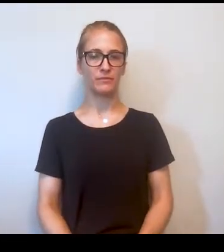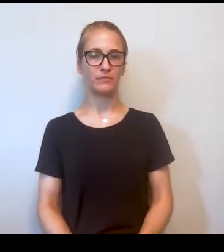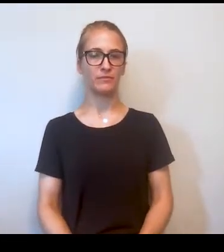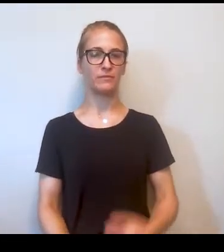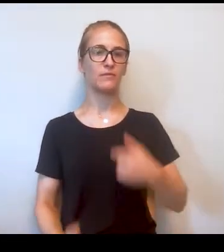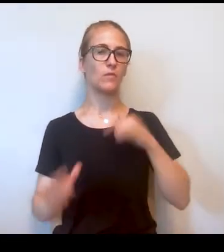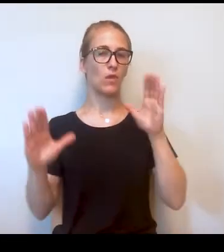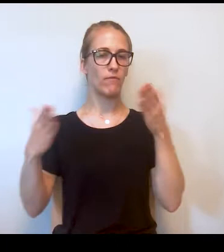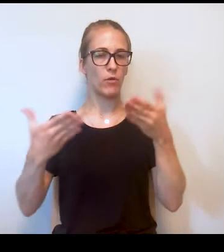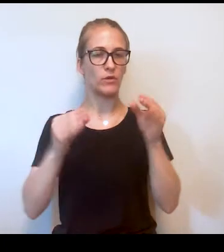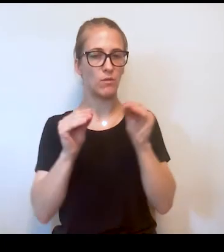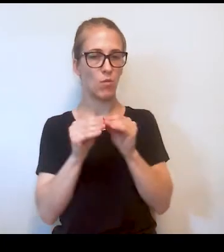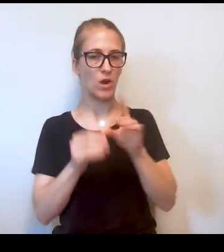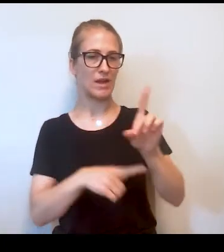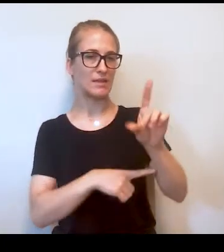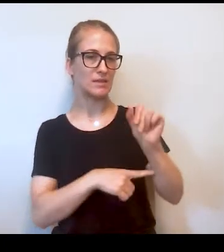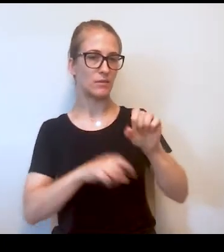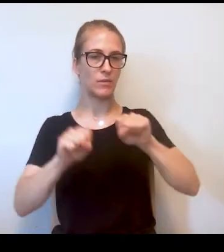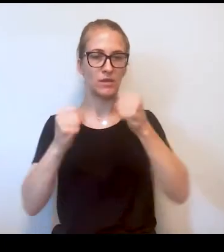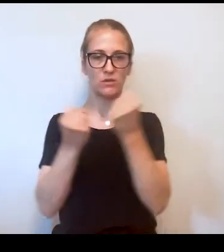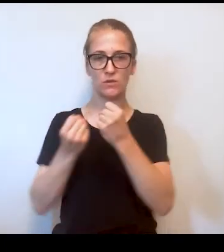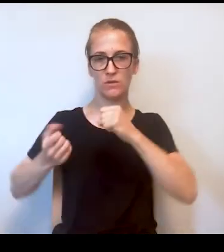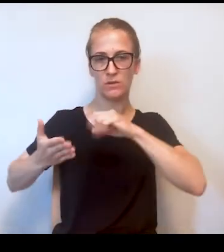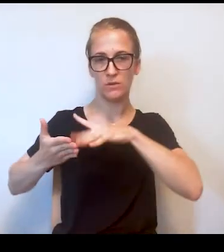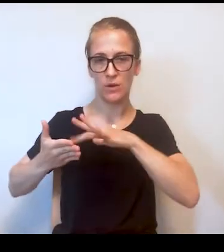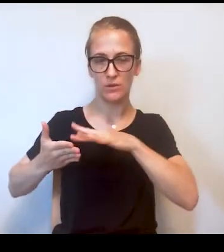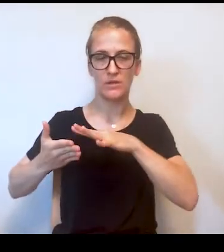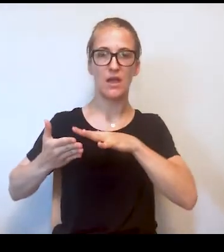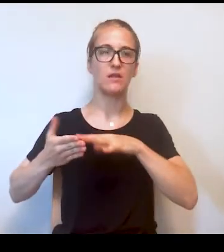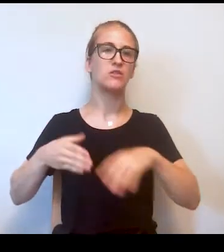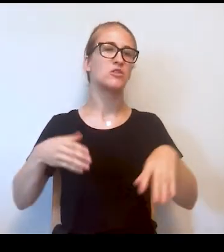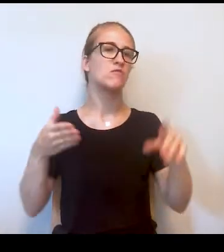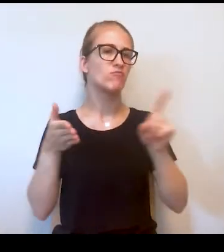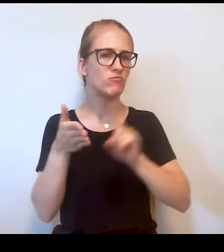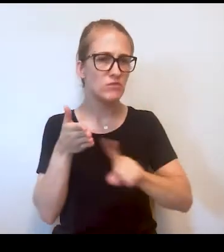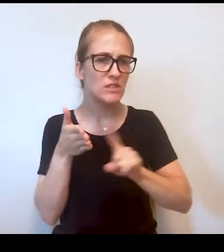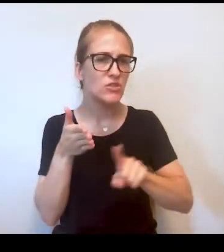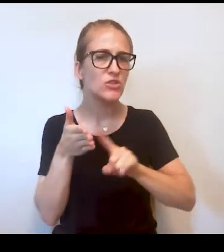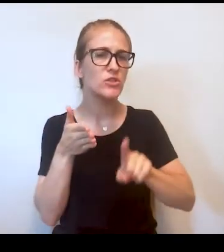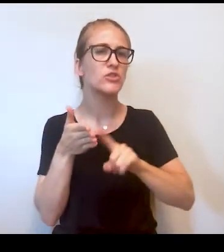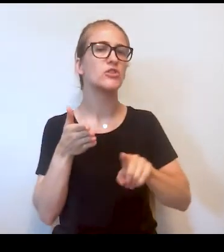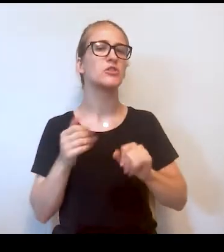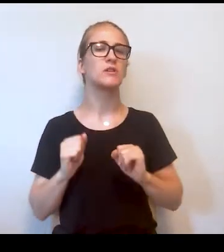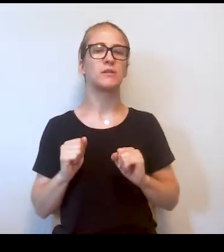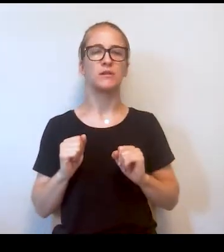I focus more on the disability-sociology end of things, lots of research.